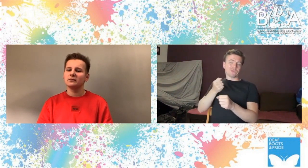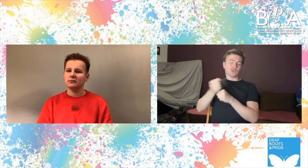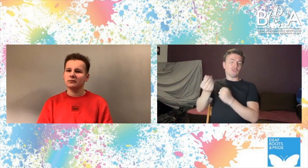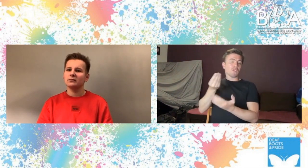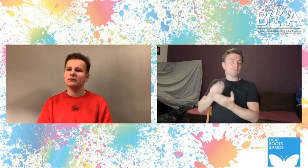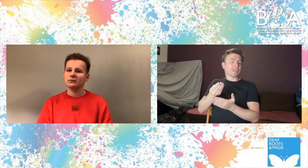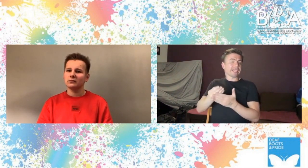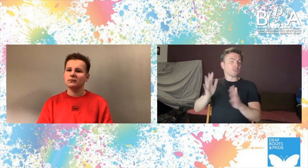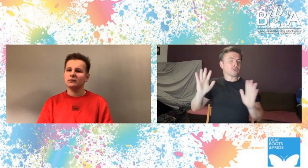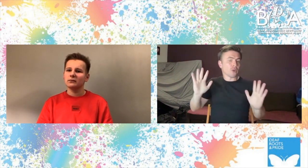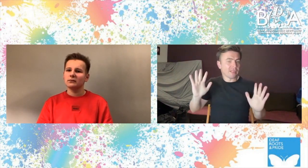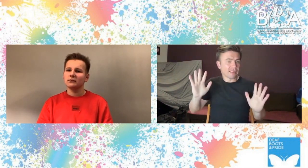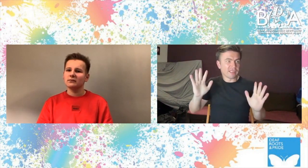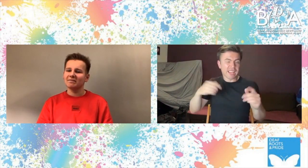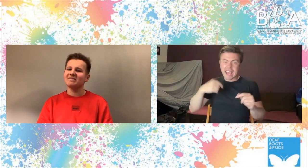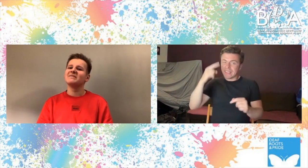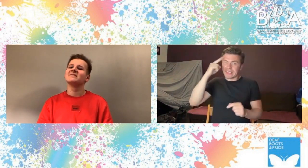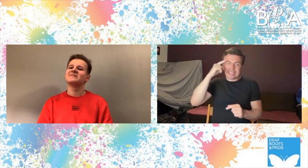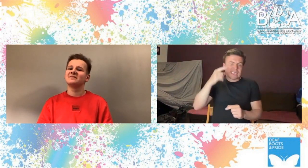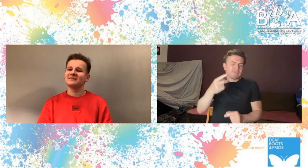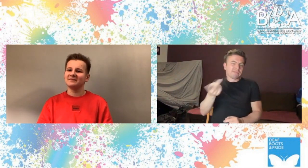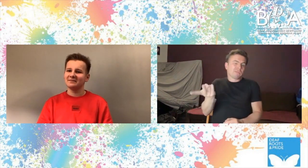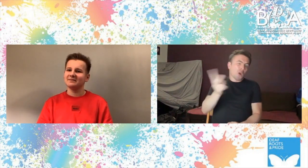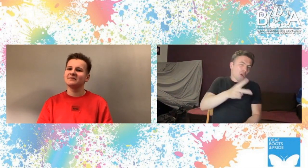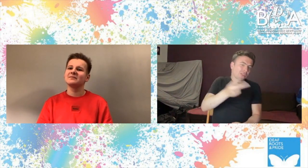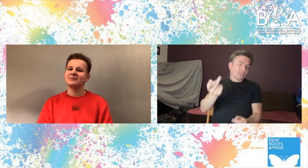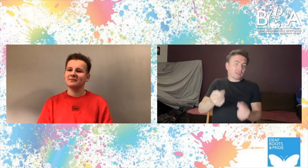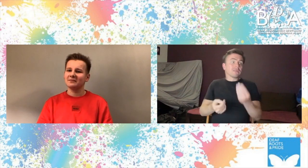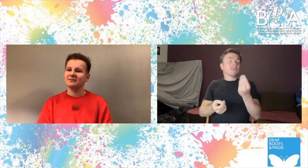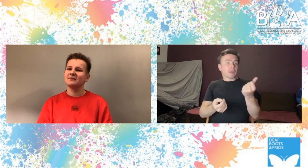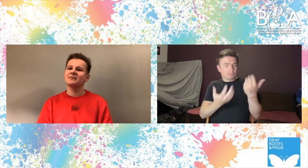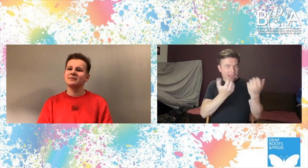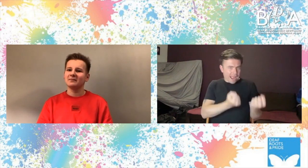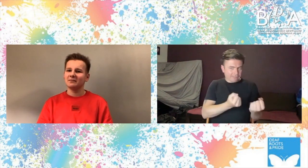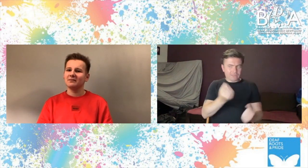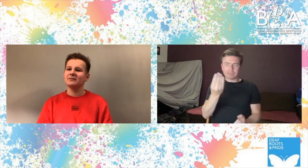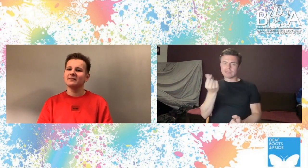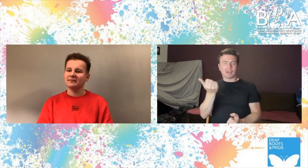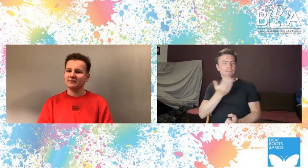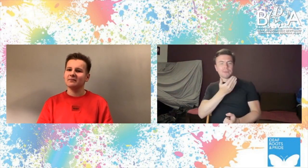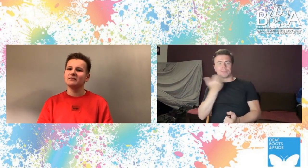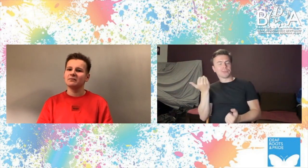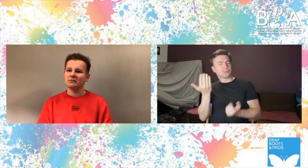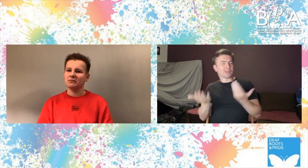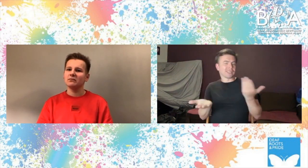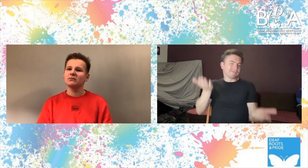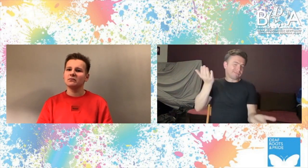or they might have been short of money. So, I think both of those things are out there.